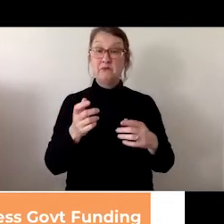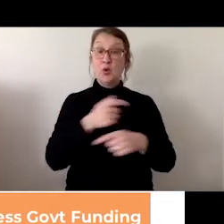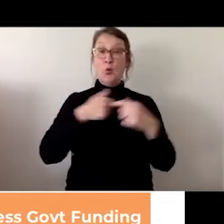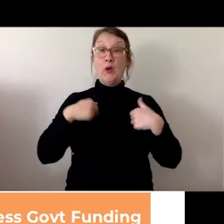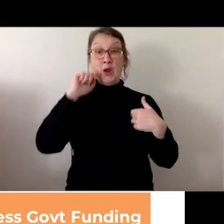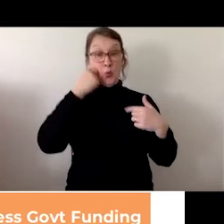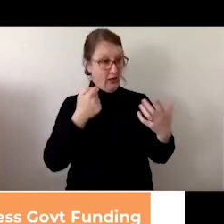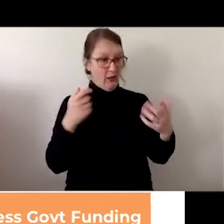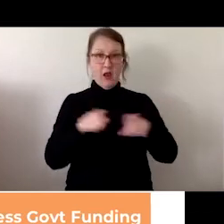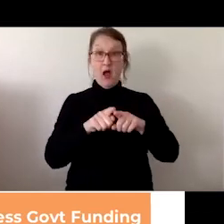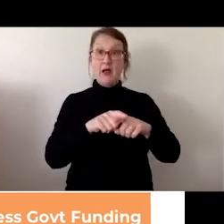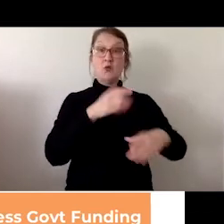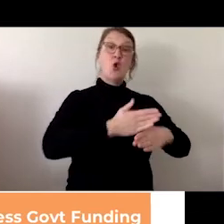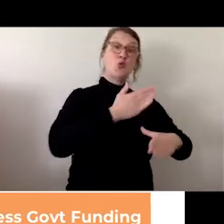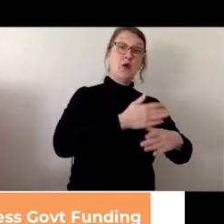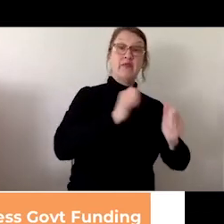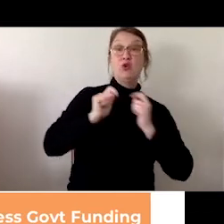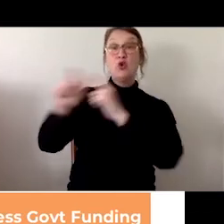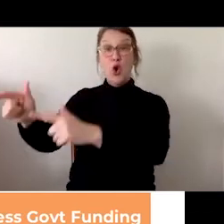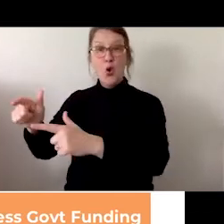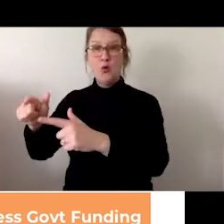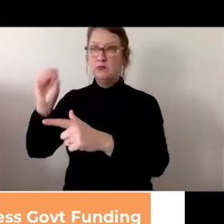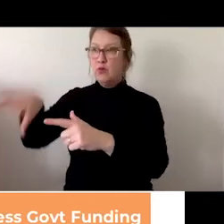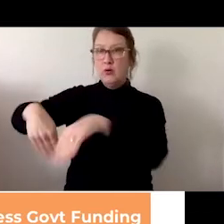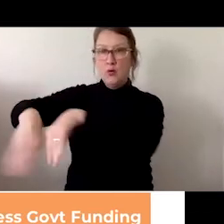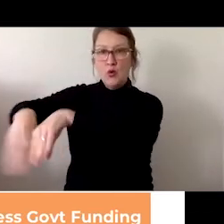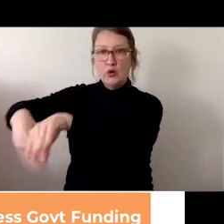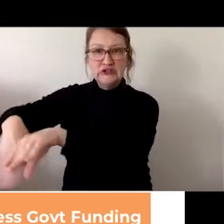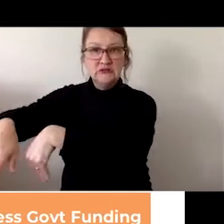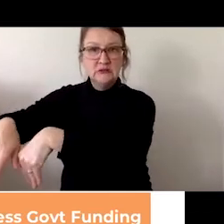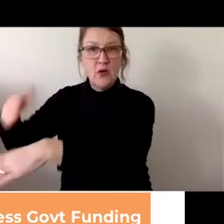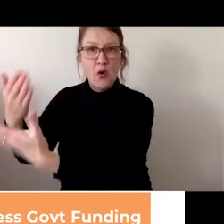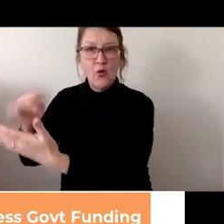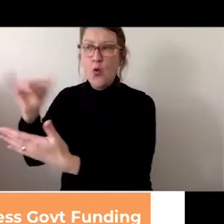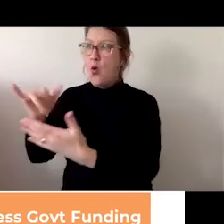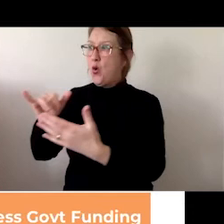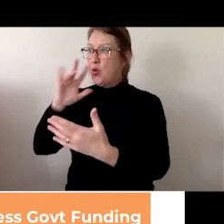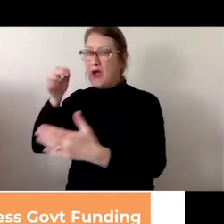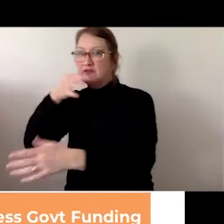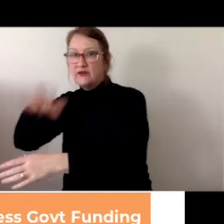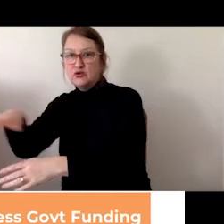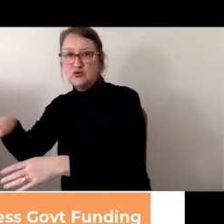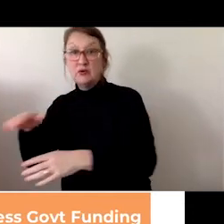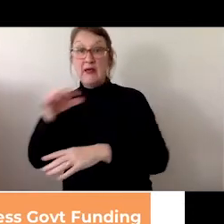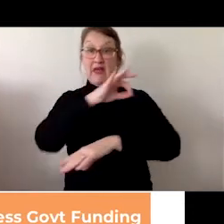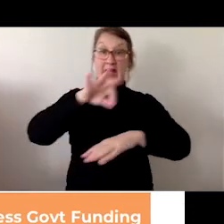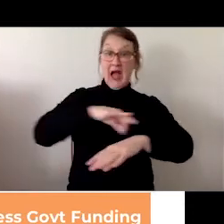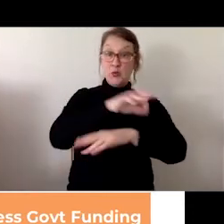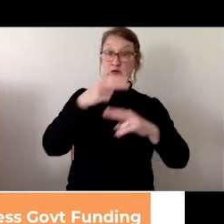washing on, or see to the kids, and go back to work. Our hours will not be 8:30 to 5:30.